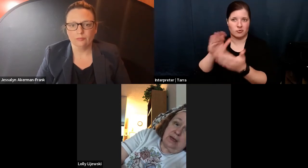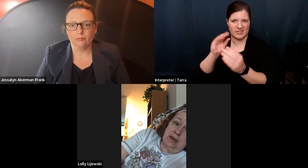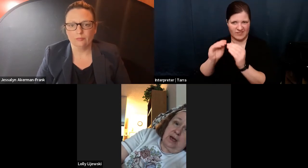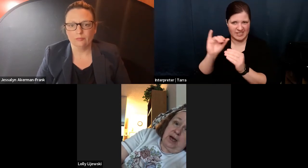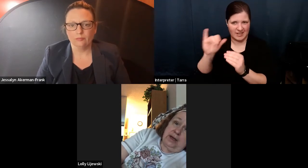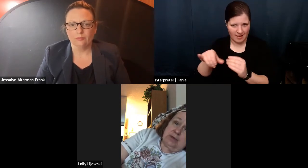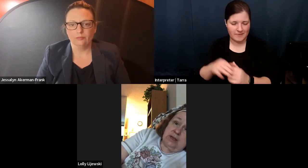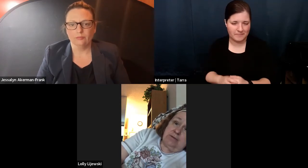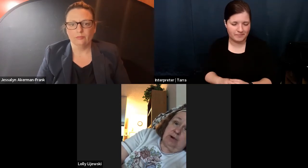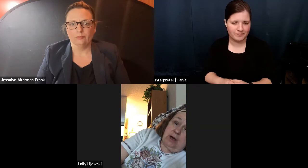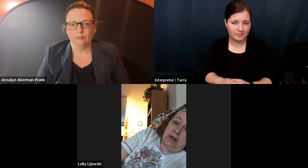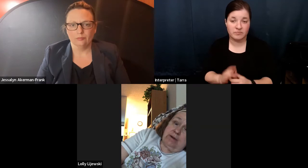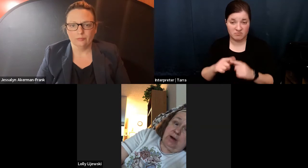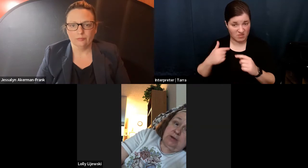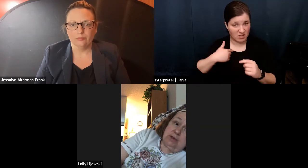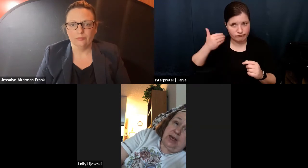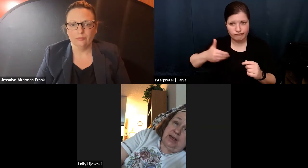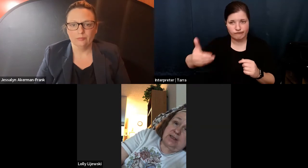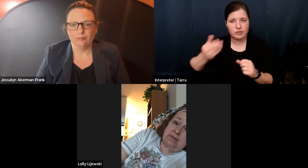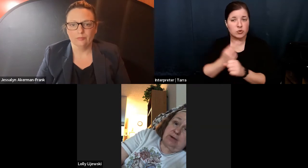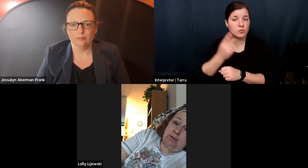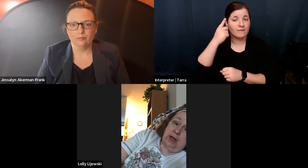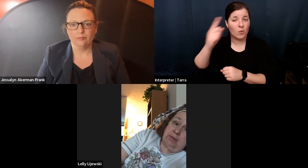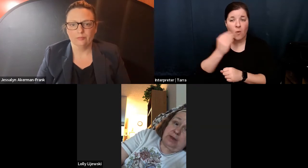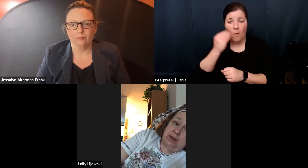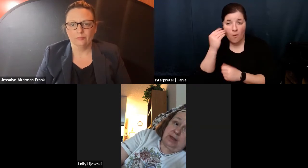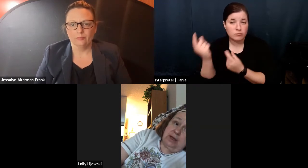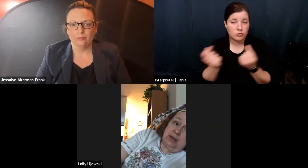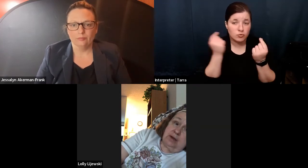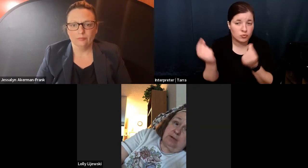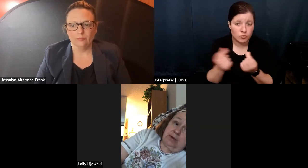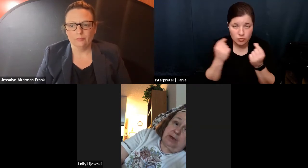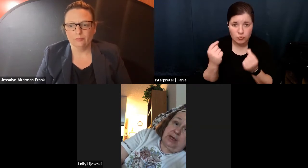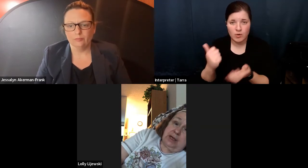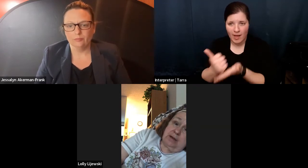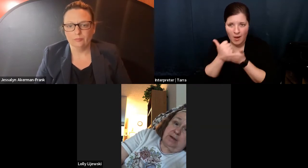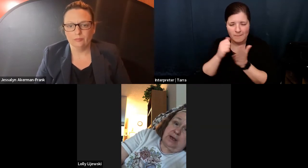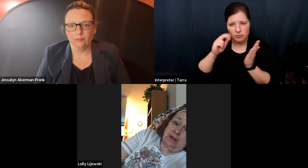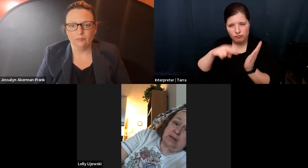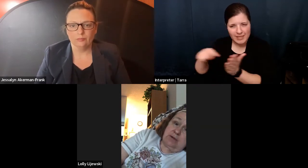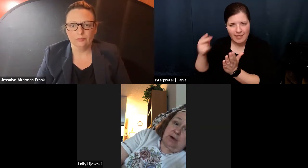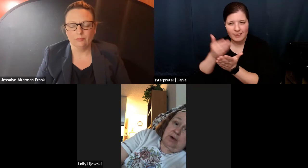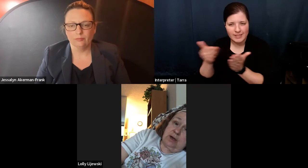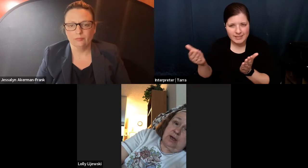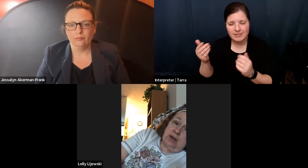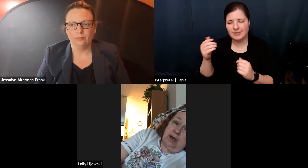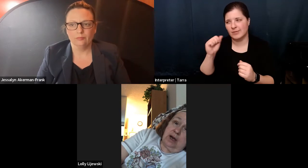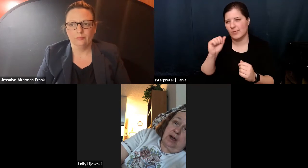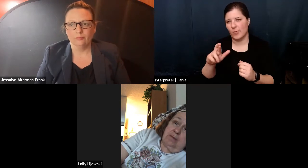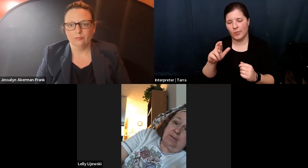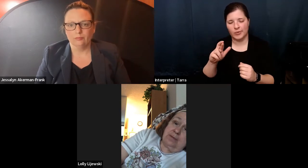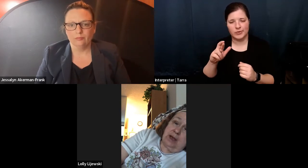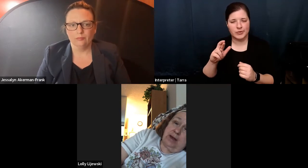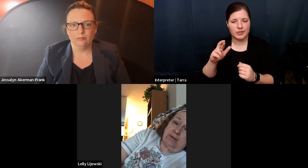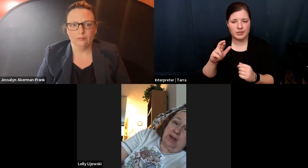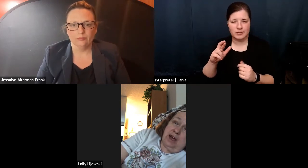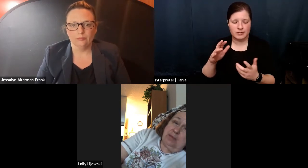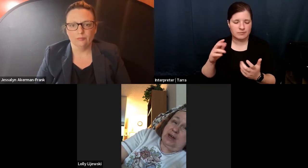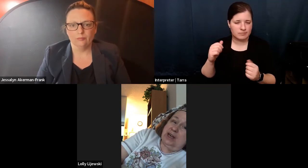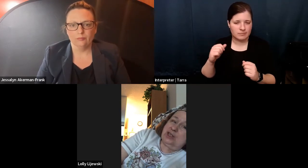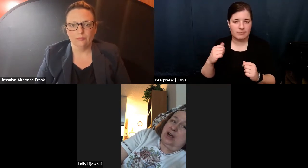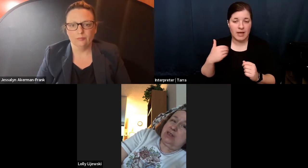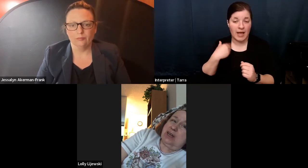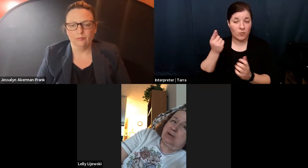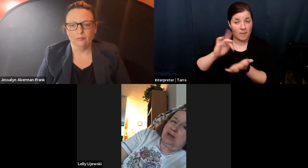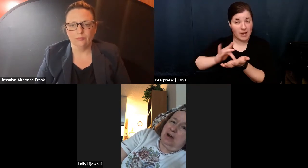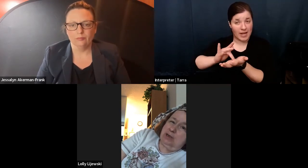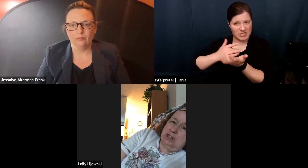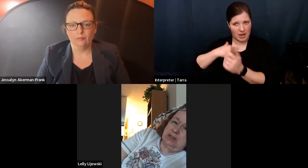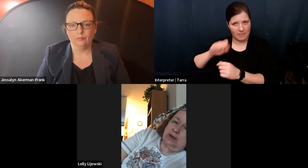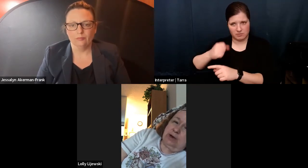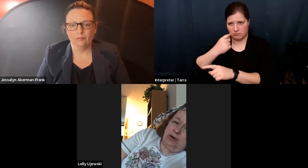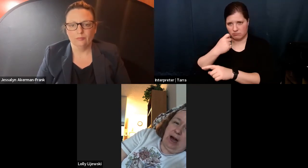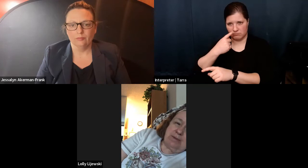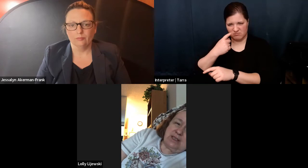And I know that they've been -- they've talked about addressing this.